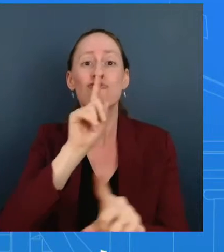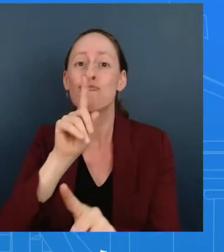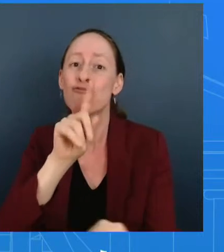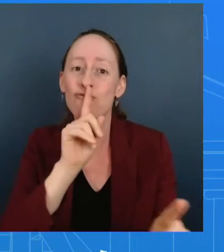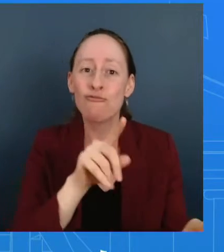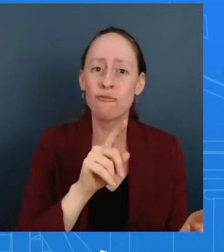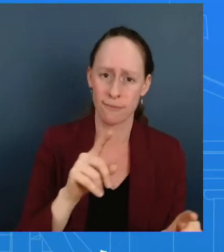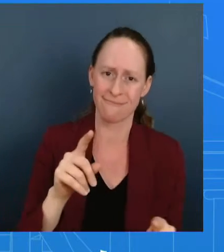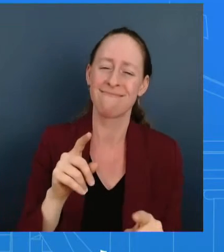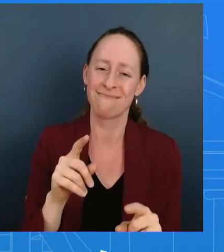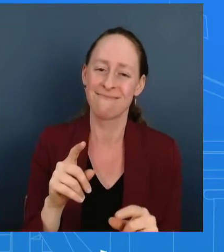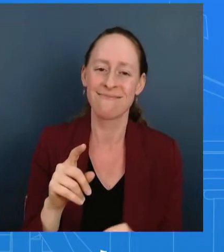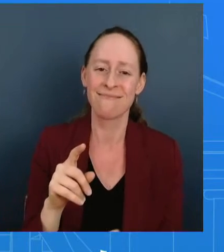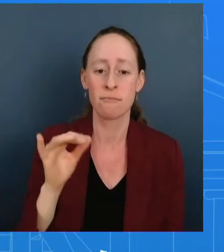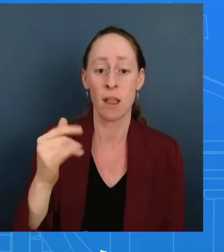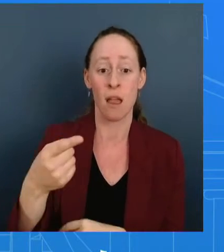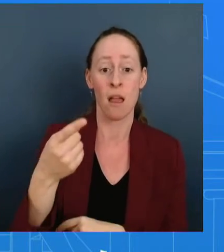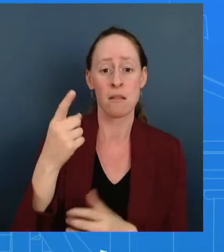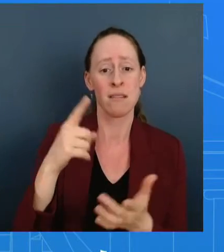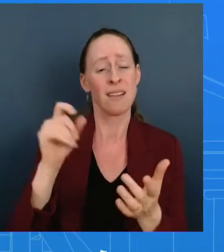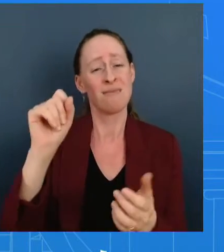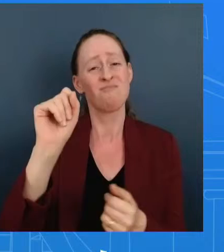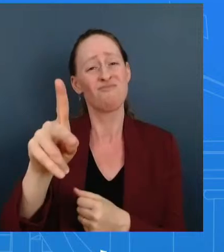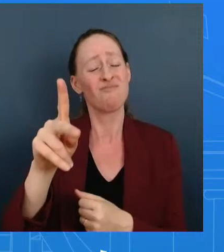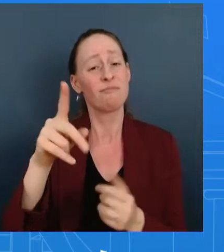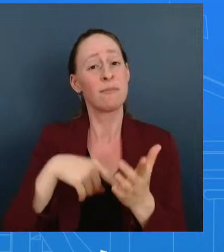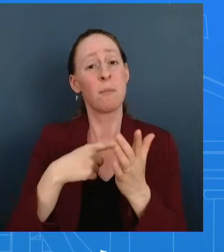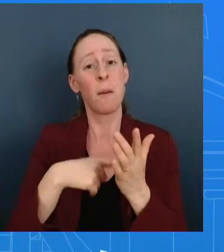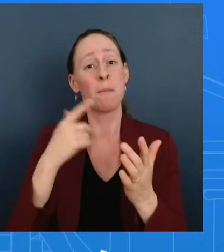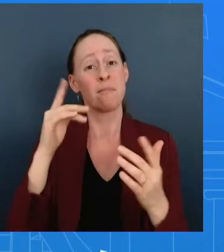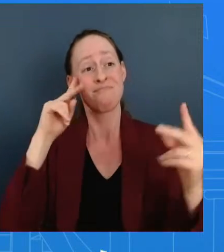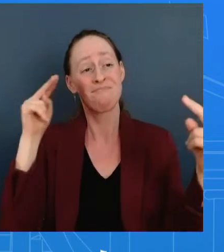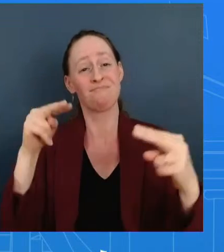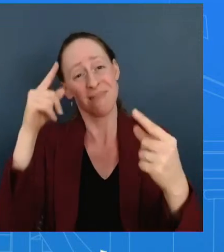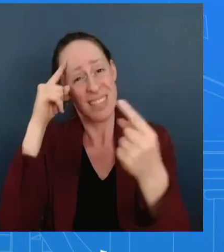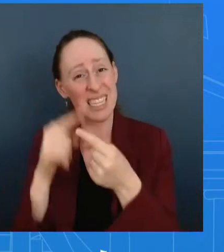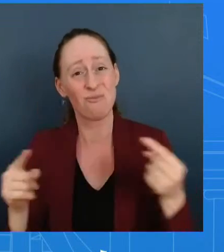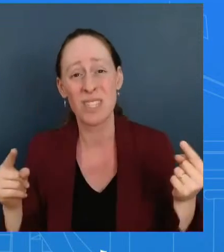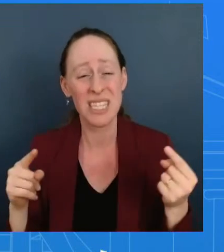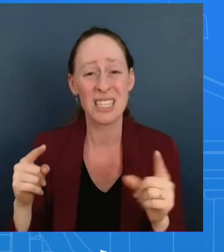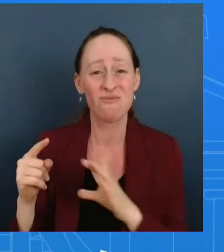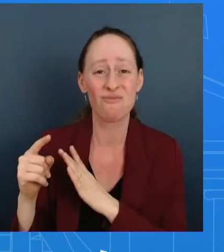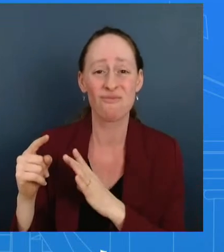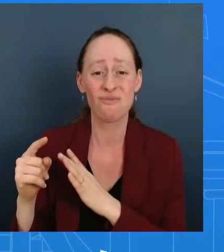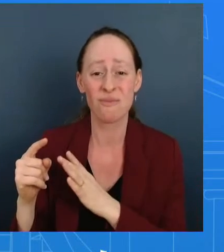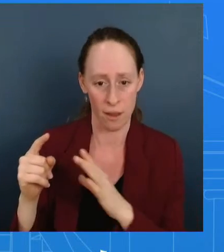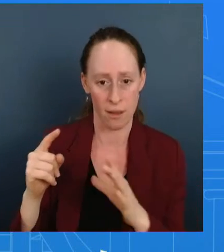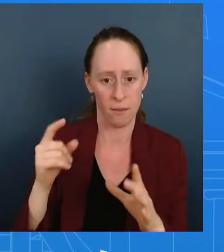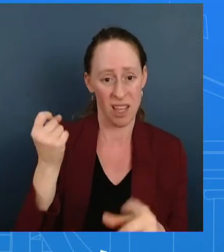Sometimes we are not in agreement. But you know what? That's democracy. That is what is important to have that healthy back-and-forth.